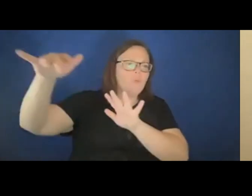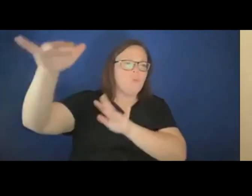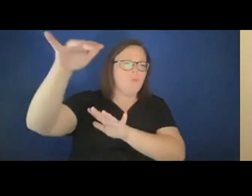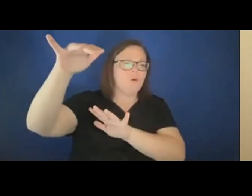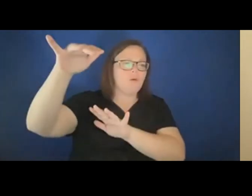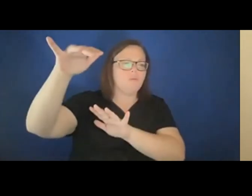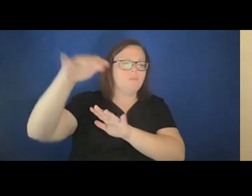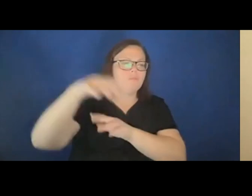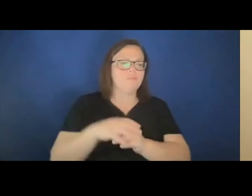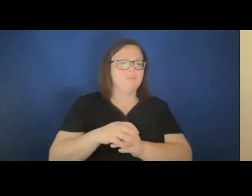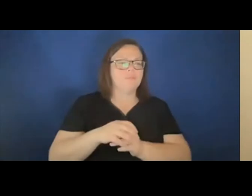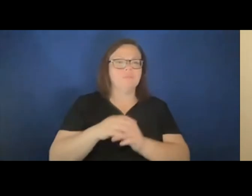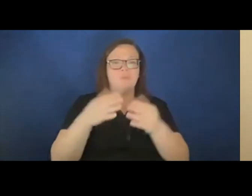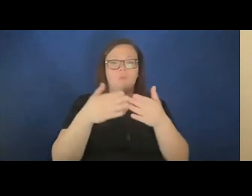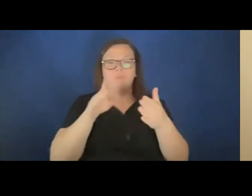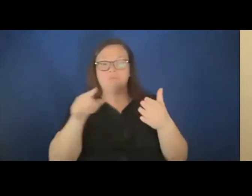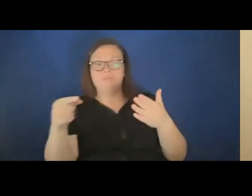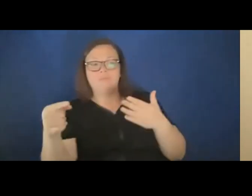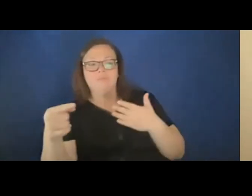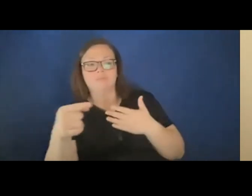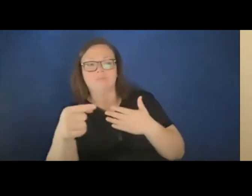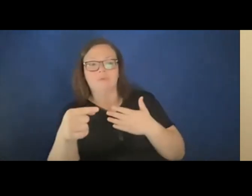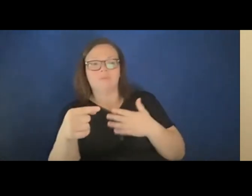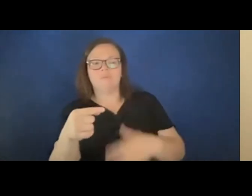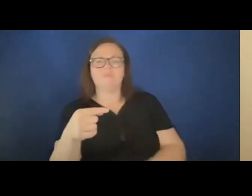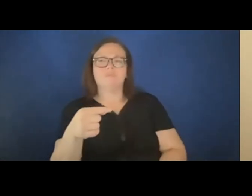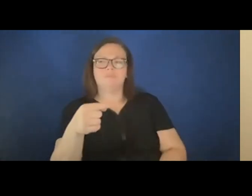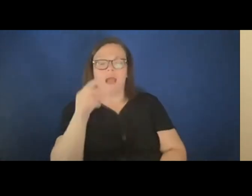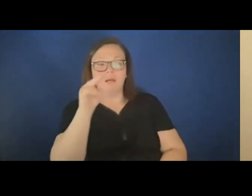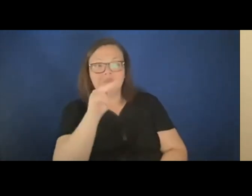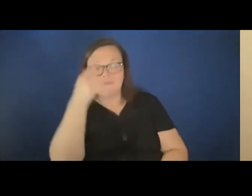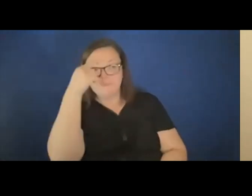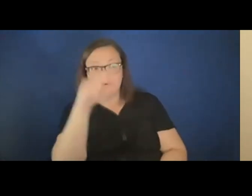Around the darkened corner— I did not look for thee